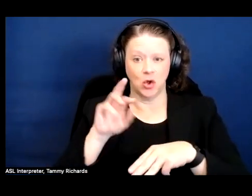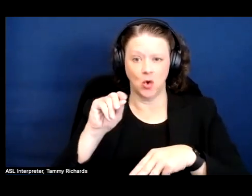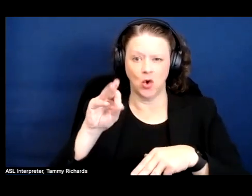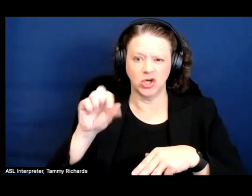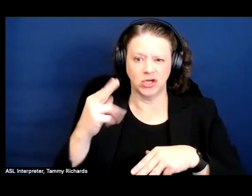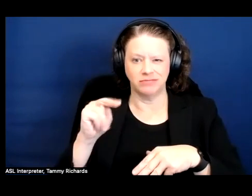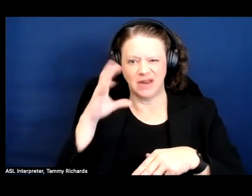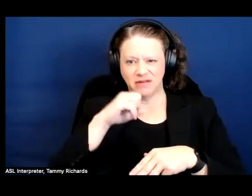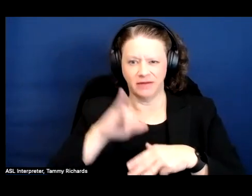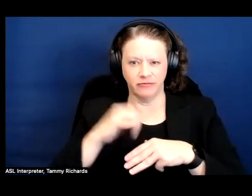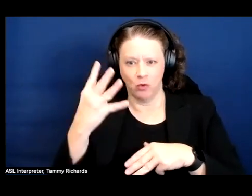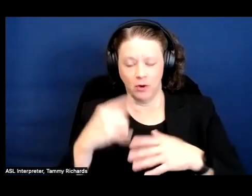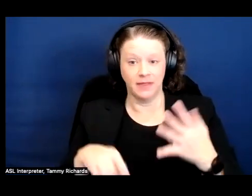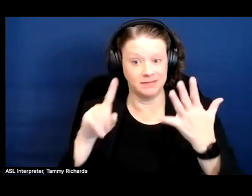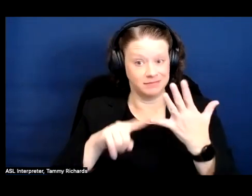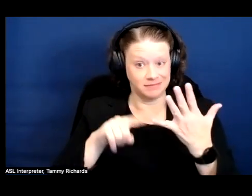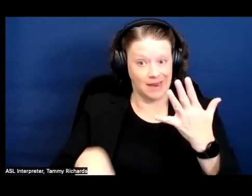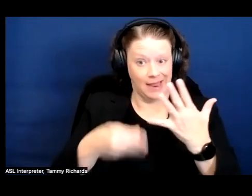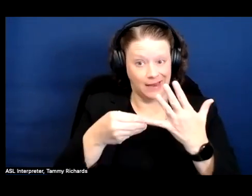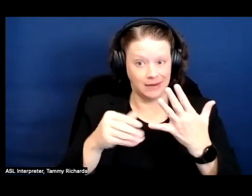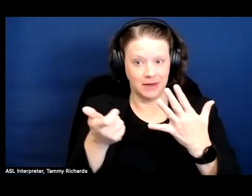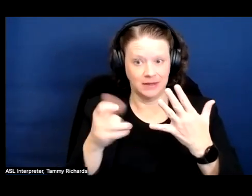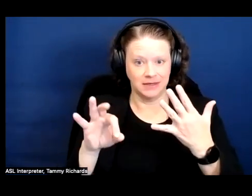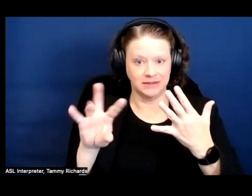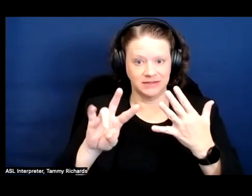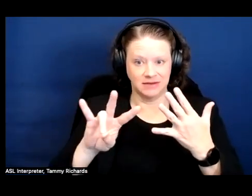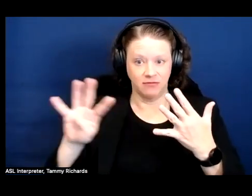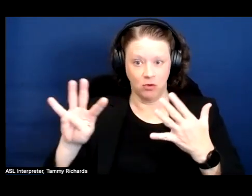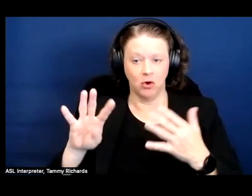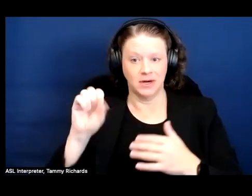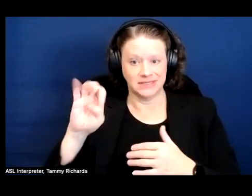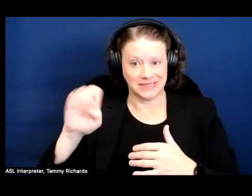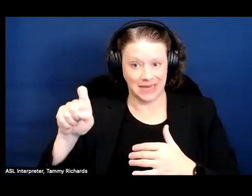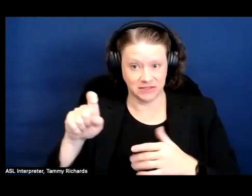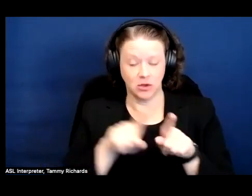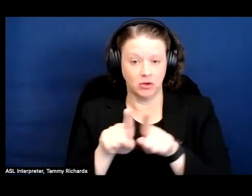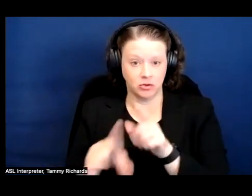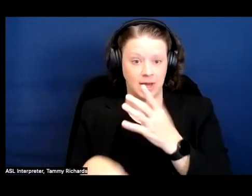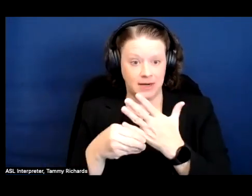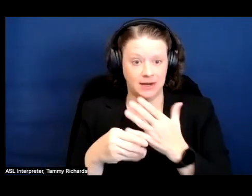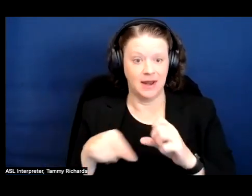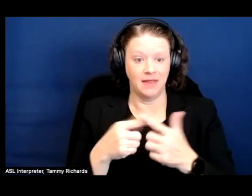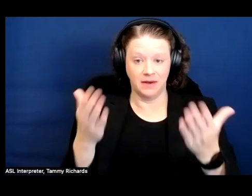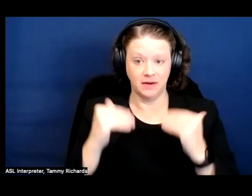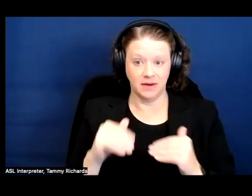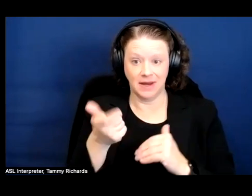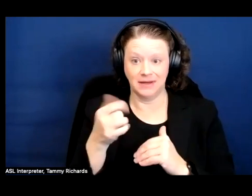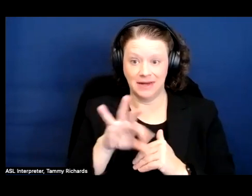People with a variety of disabilities can utilize service animals. Sometimes it's hard for housing providers to understand